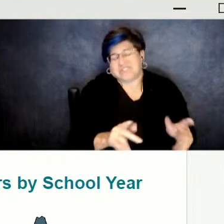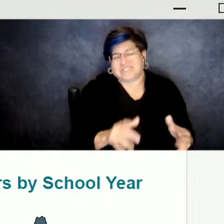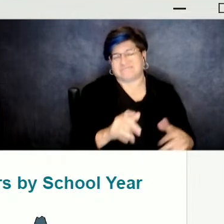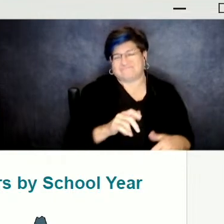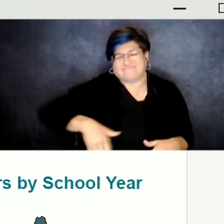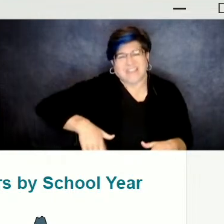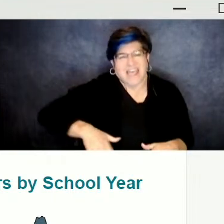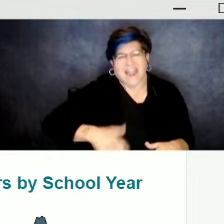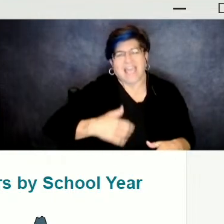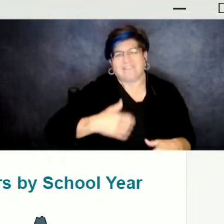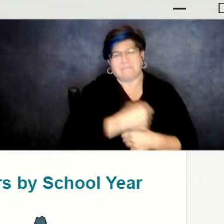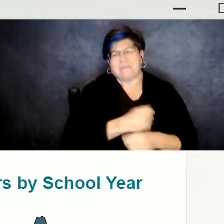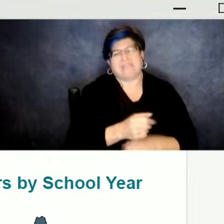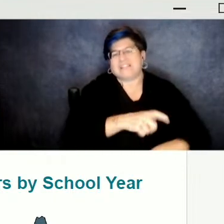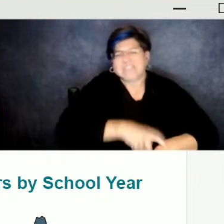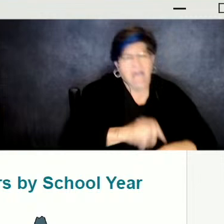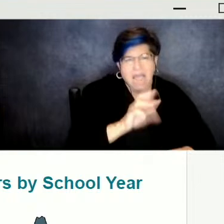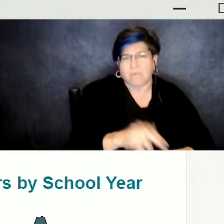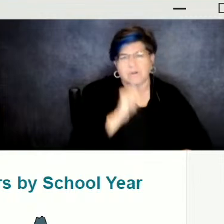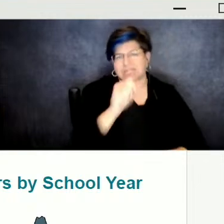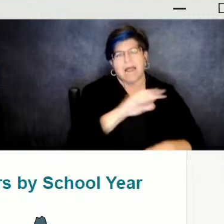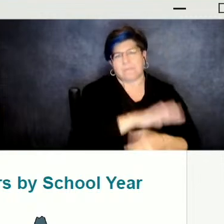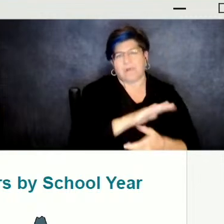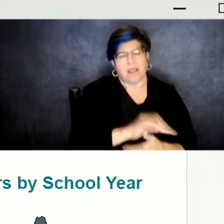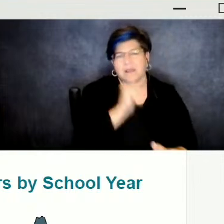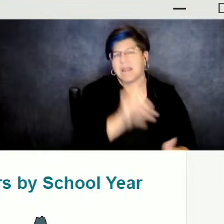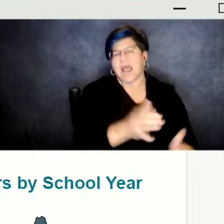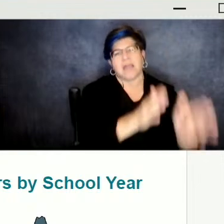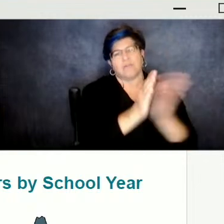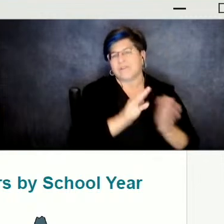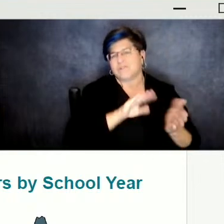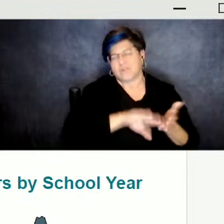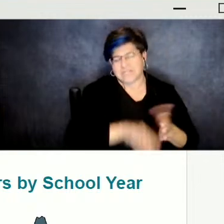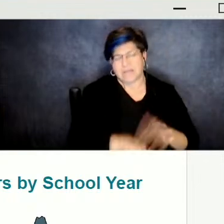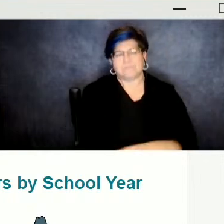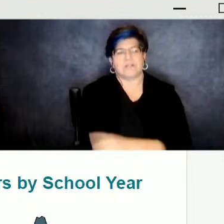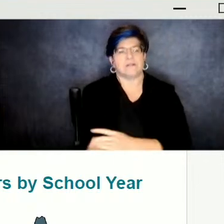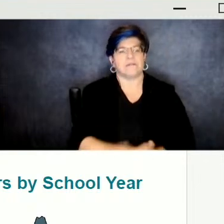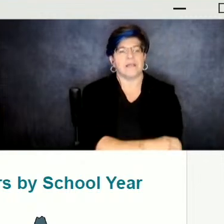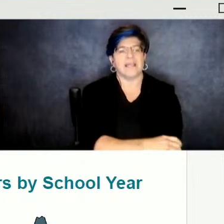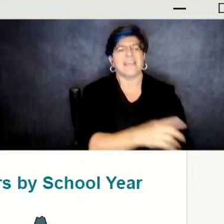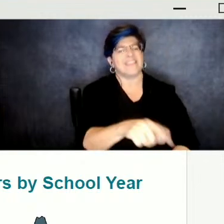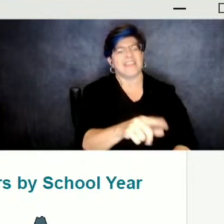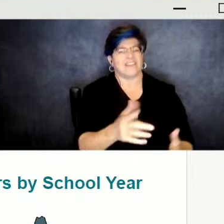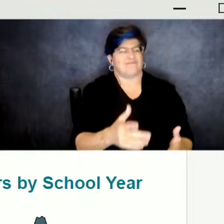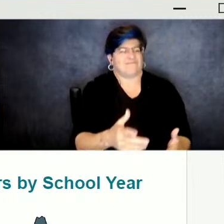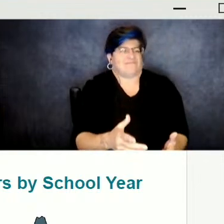JUST HAVEN'T DONE IT. THEY HAVEN'T EITHER PRIORITIZED OR MADE THE TIME TO GET IT